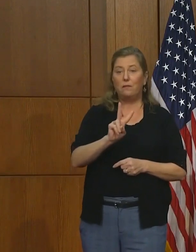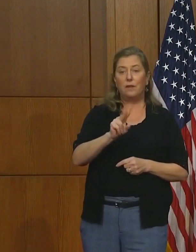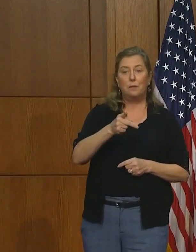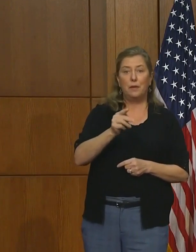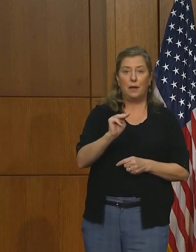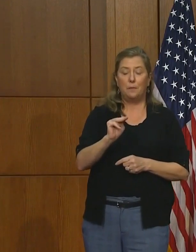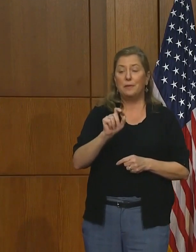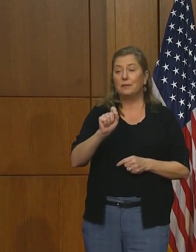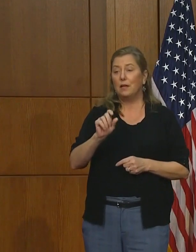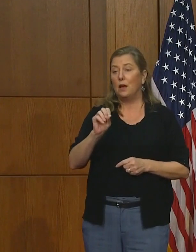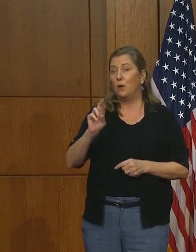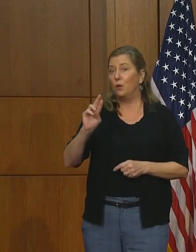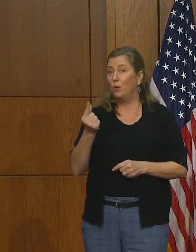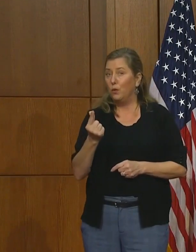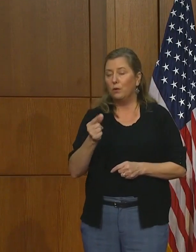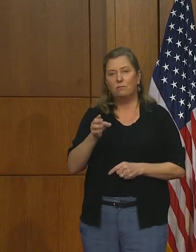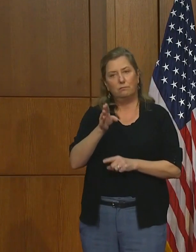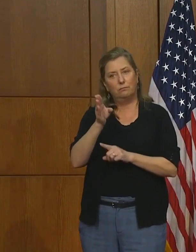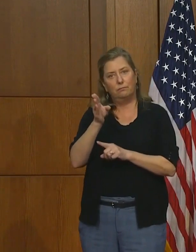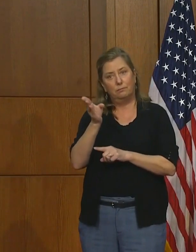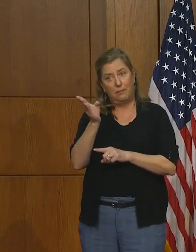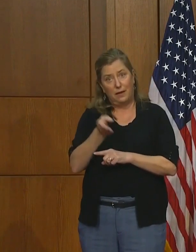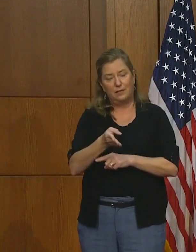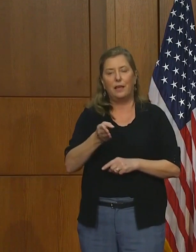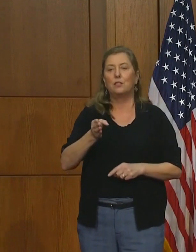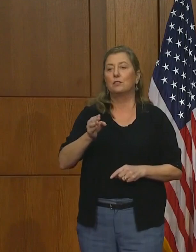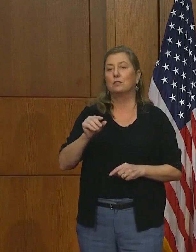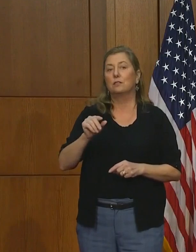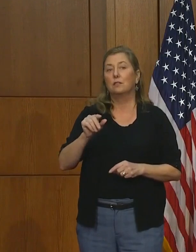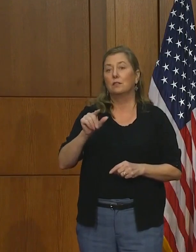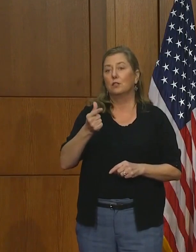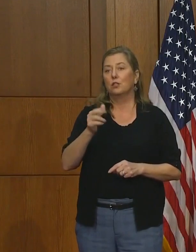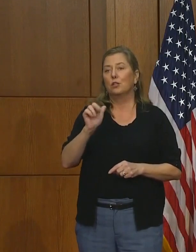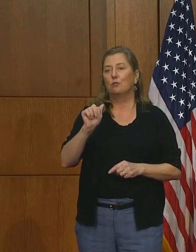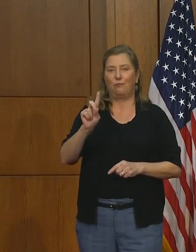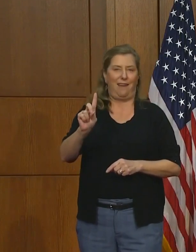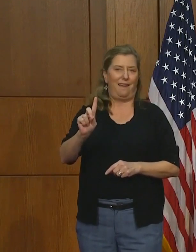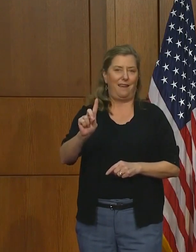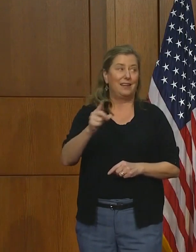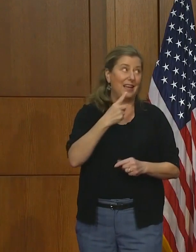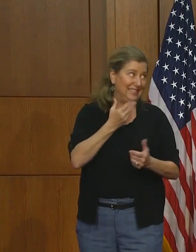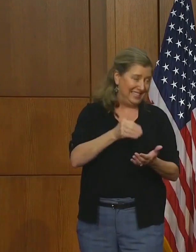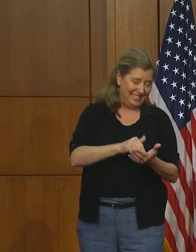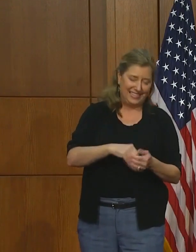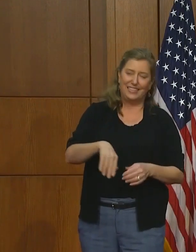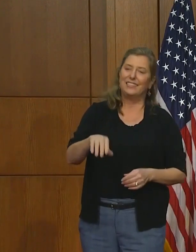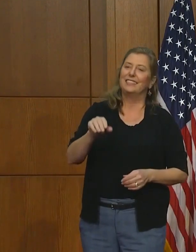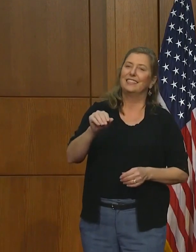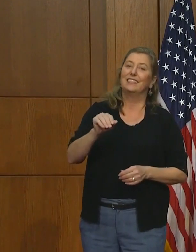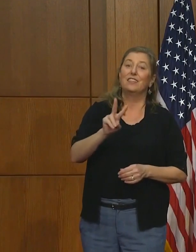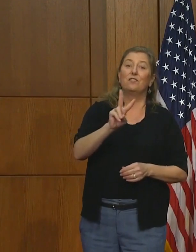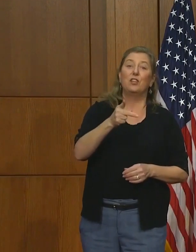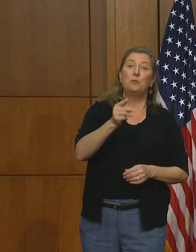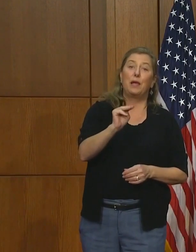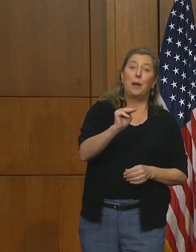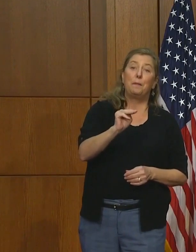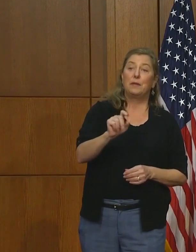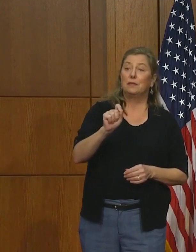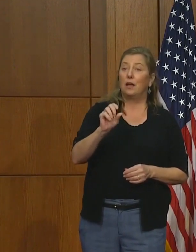VIDEOS AND MORE AT VPM DOT ORG